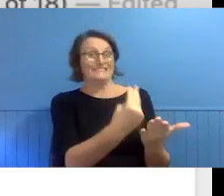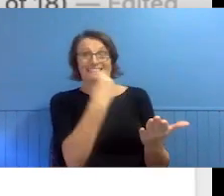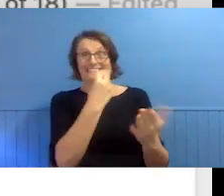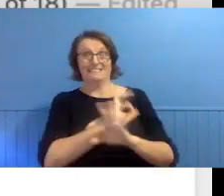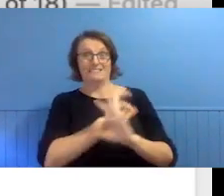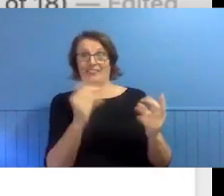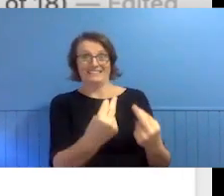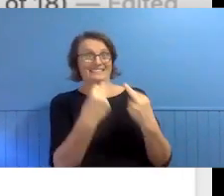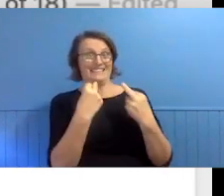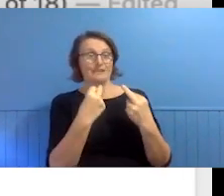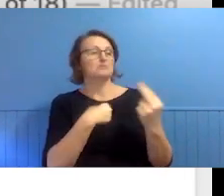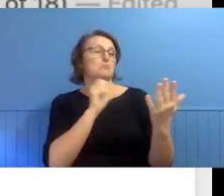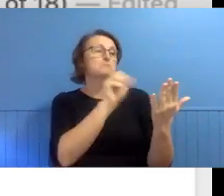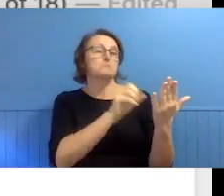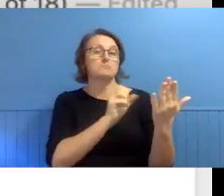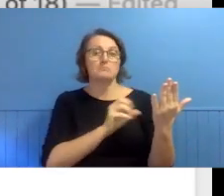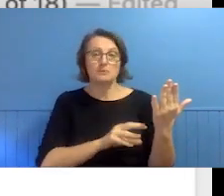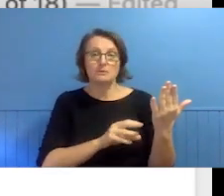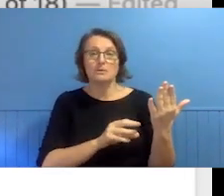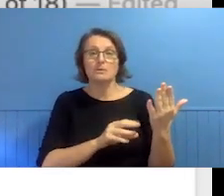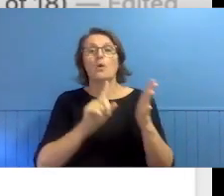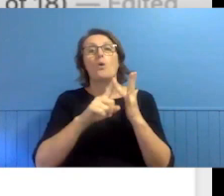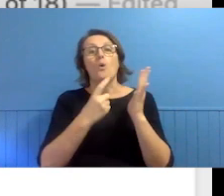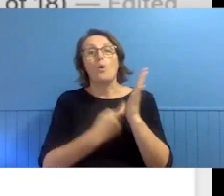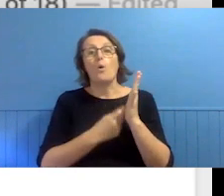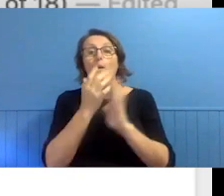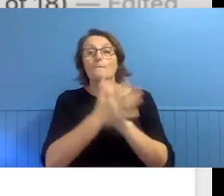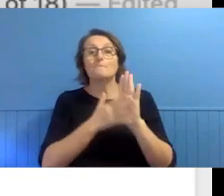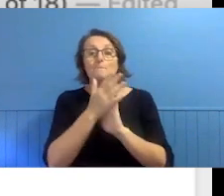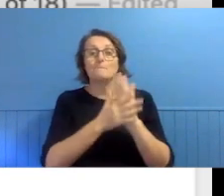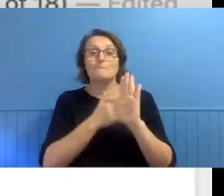communication which is what's happening now. You can see me